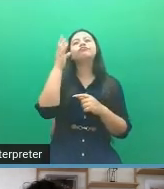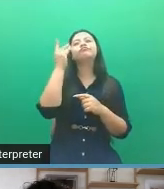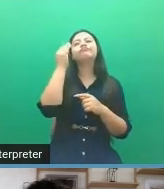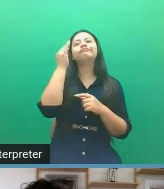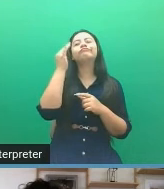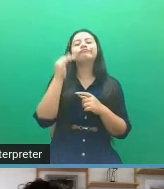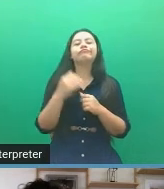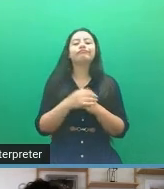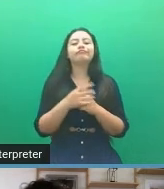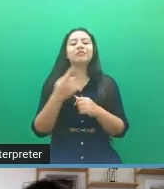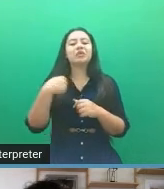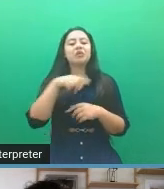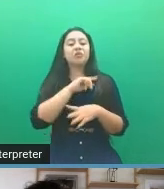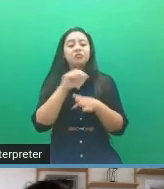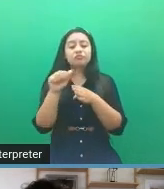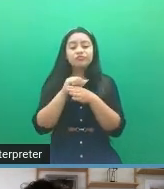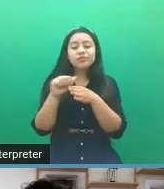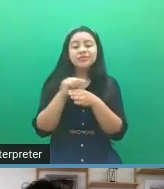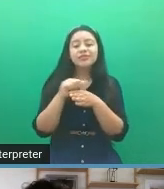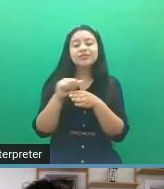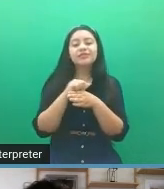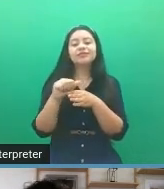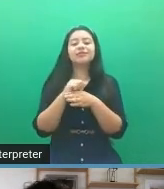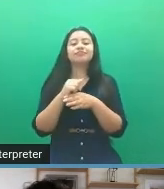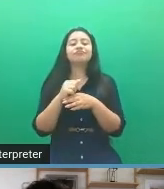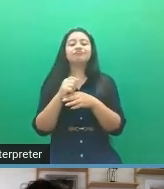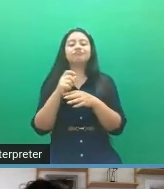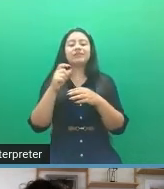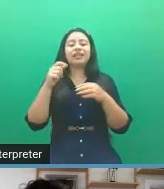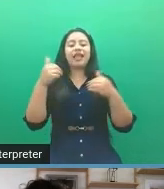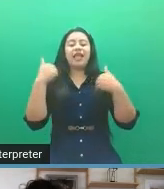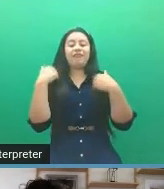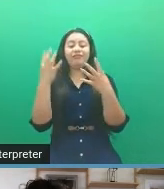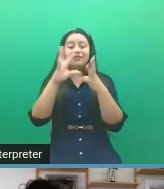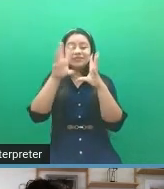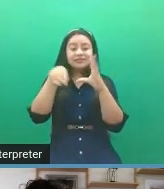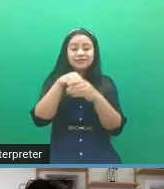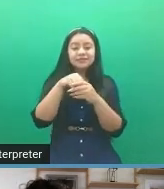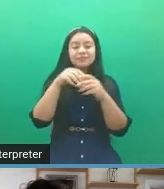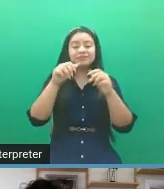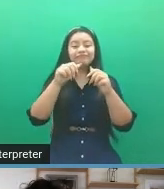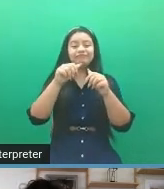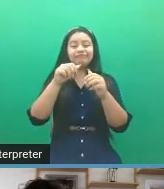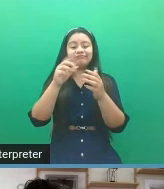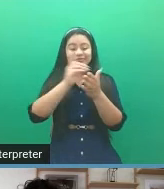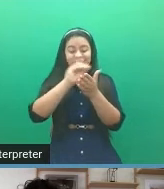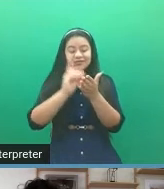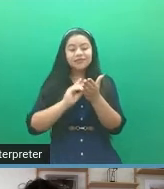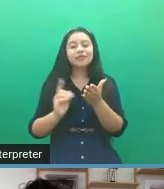practices in the context of inclusive design we can enable greater accessibility which means we